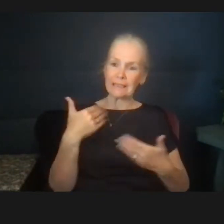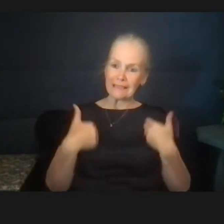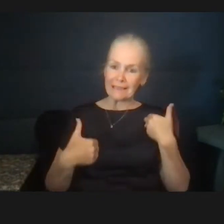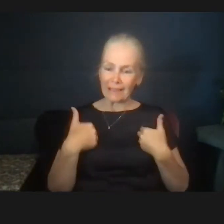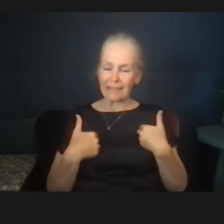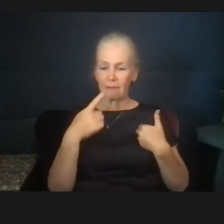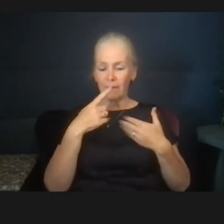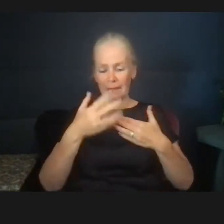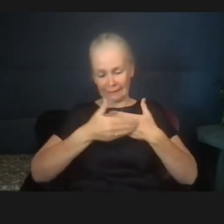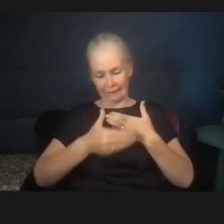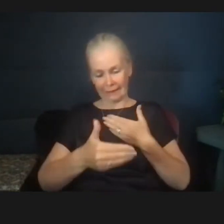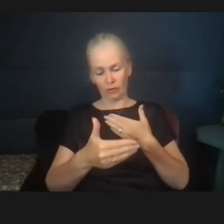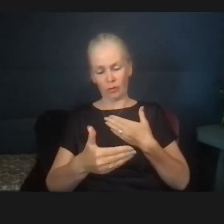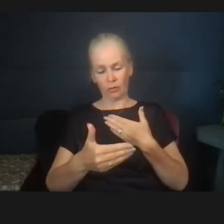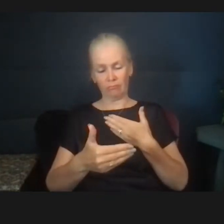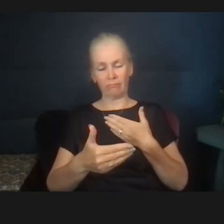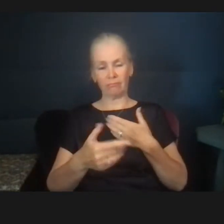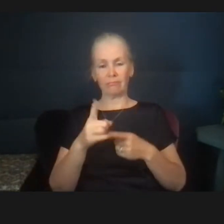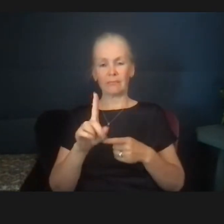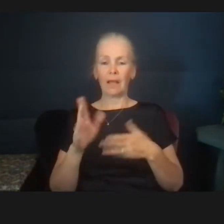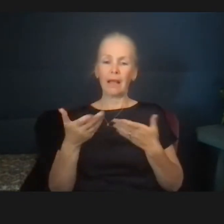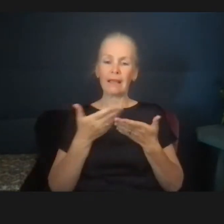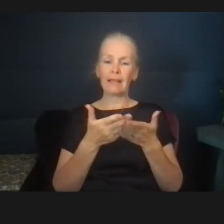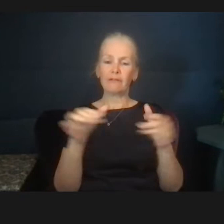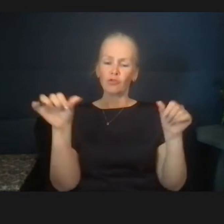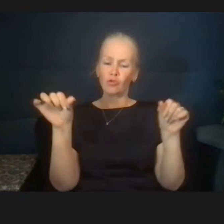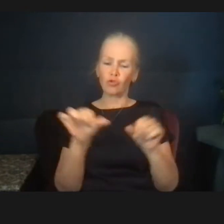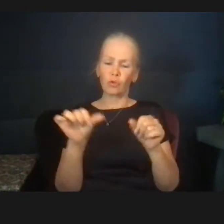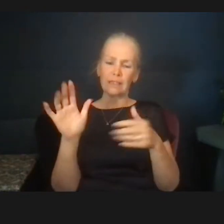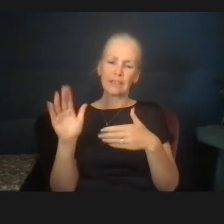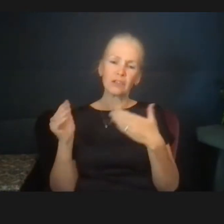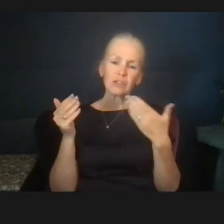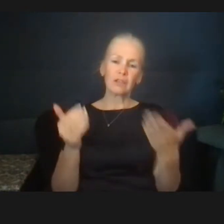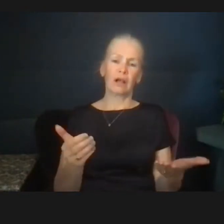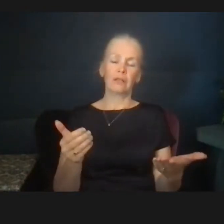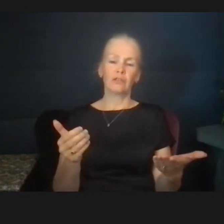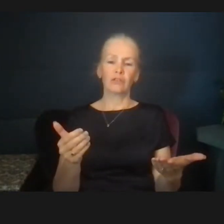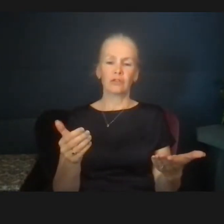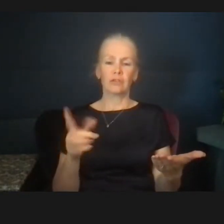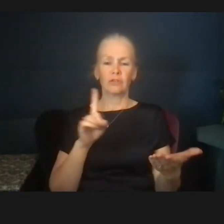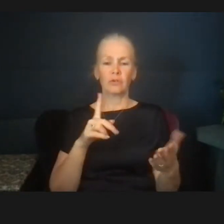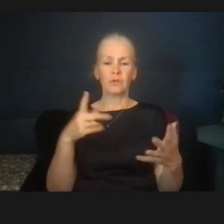session. And what I'm going to do is just give a very short introduction to intersectionality.